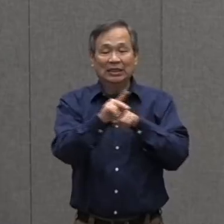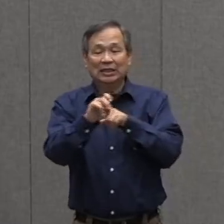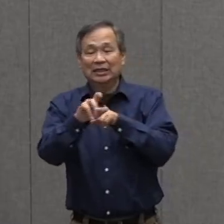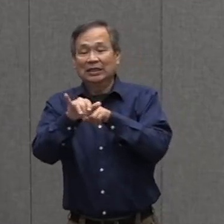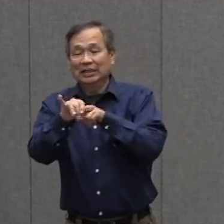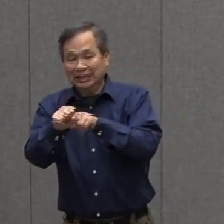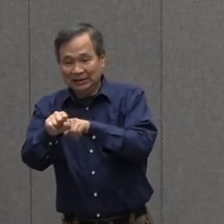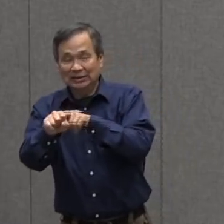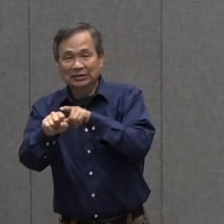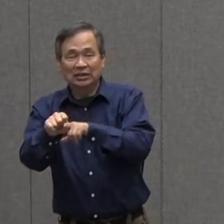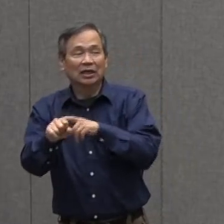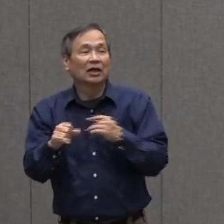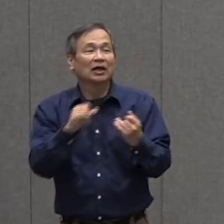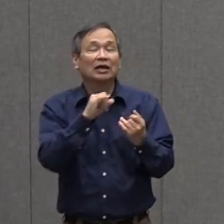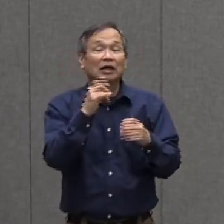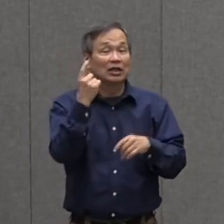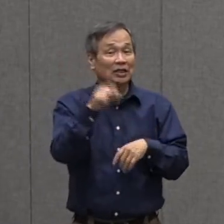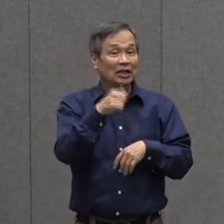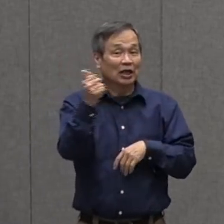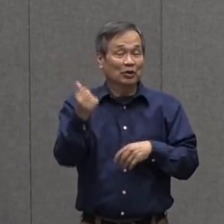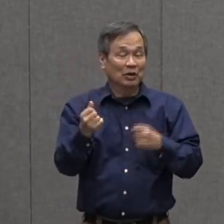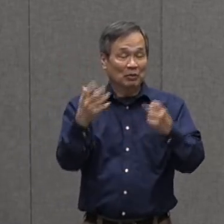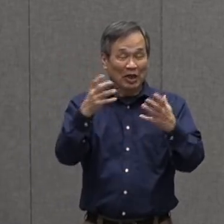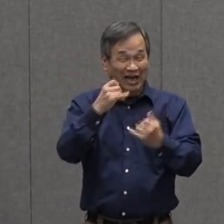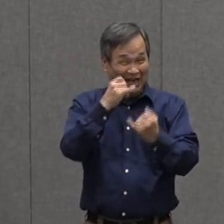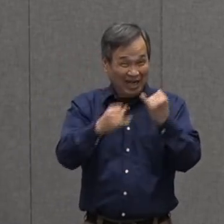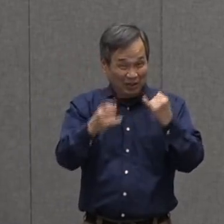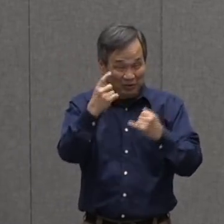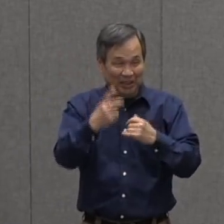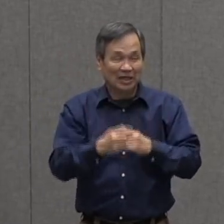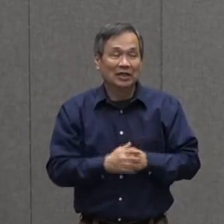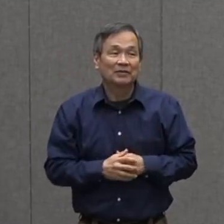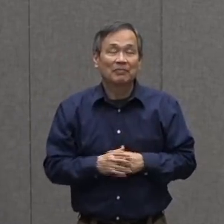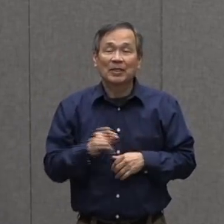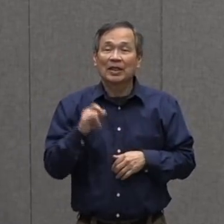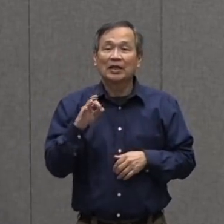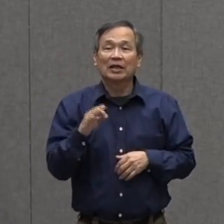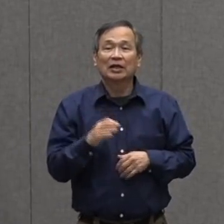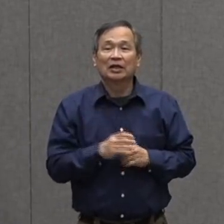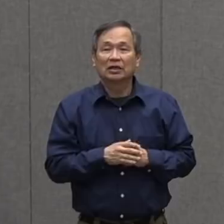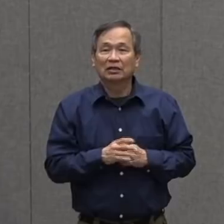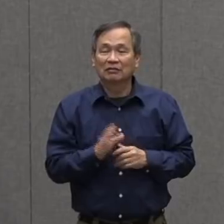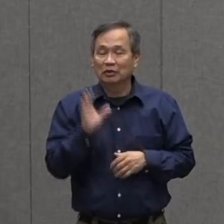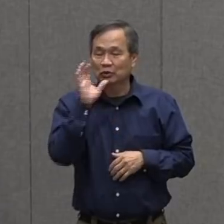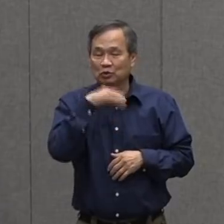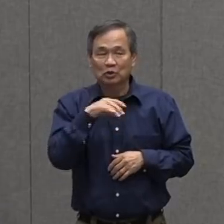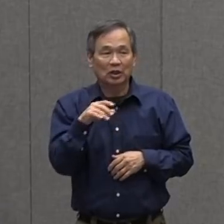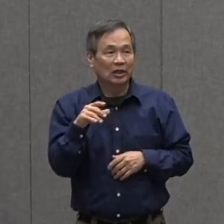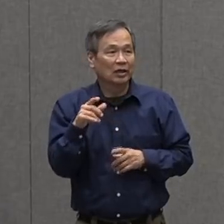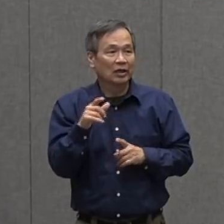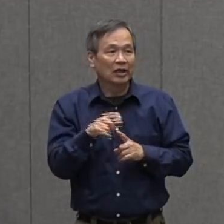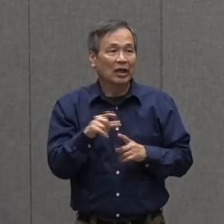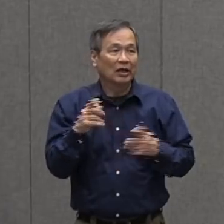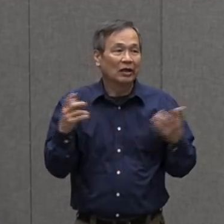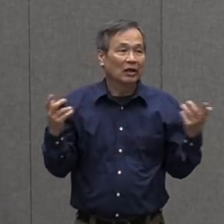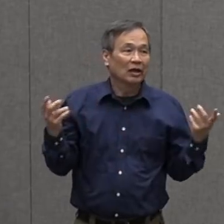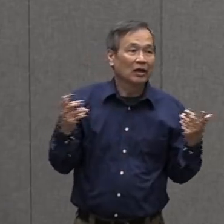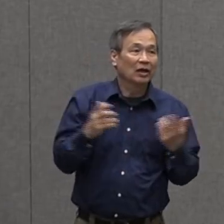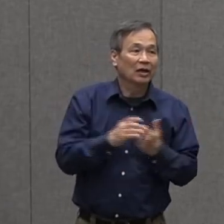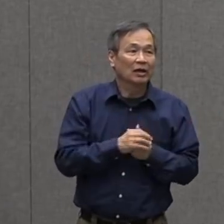And then finally our last one was if it ends in a strange letter like a D or an X,